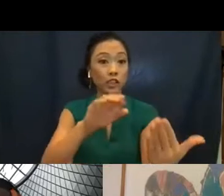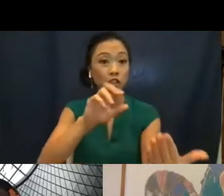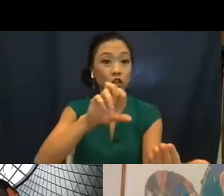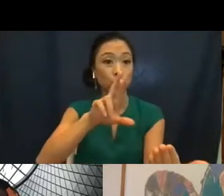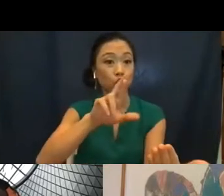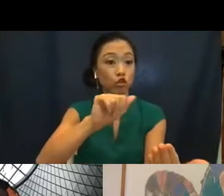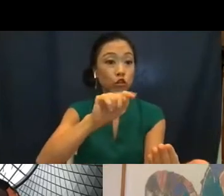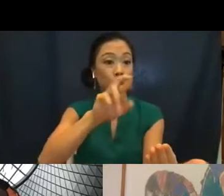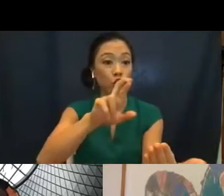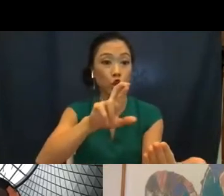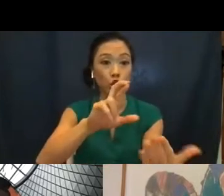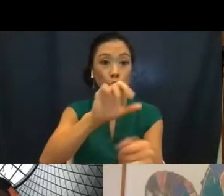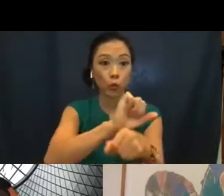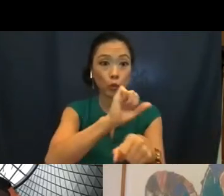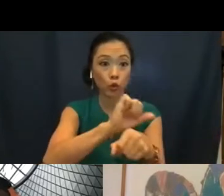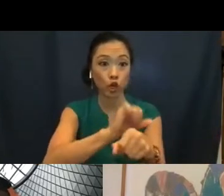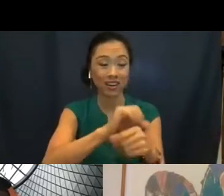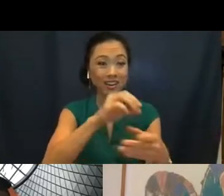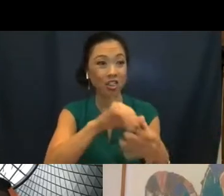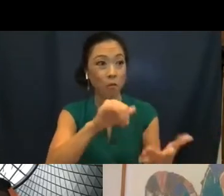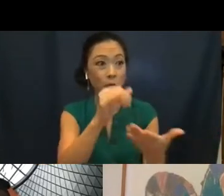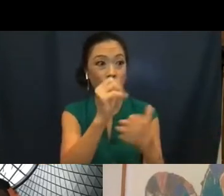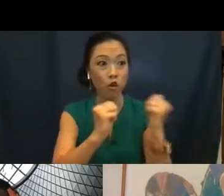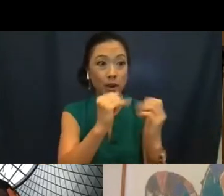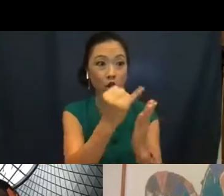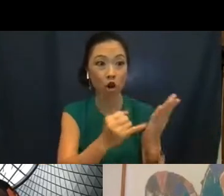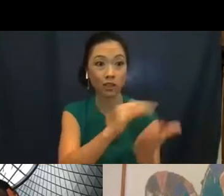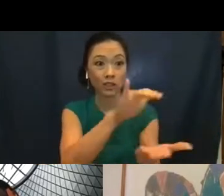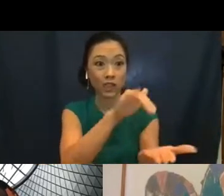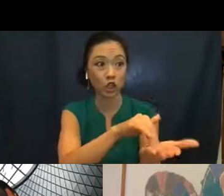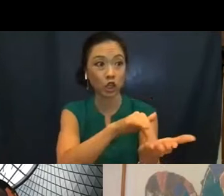and Performing Arts Center, if you google a photograph of it, looks like a giant